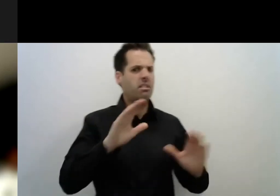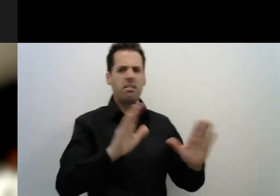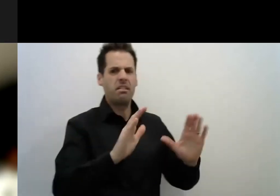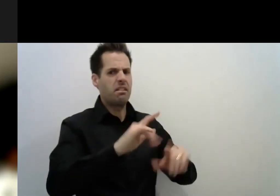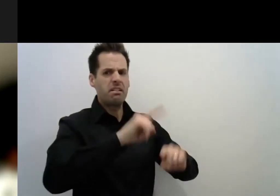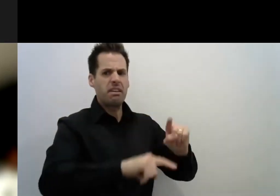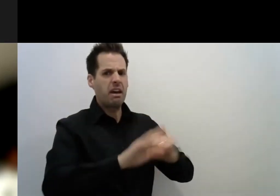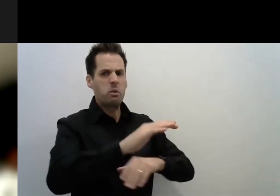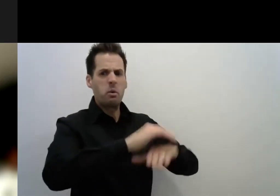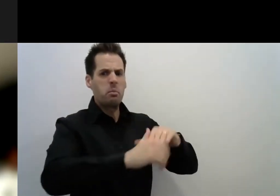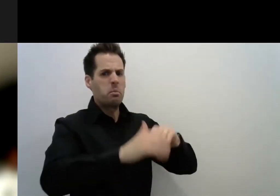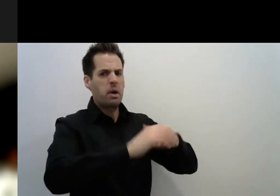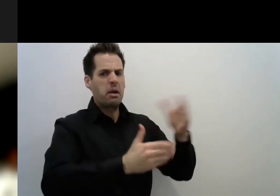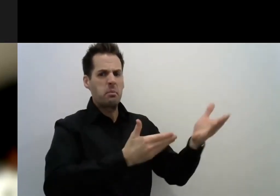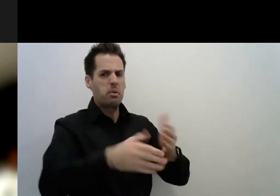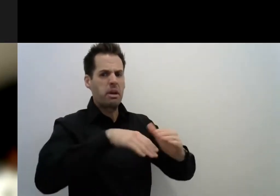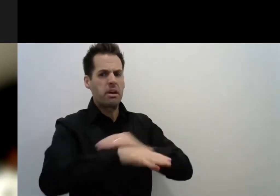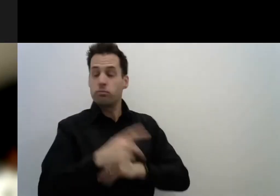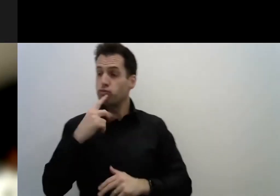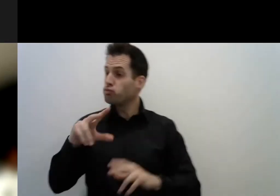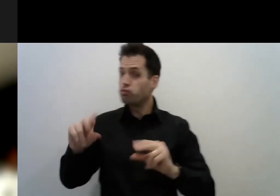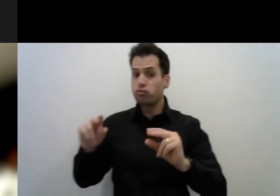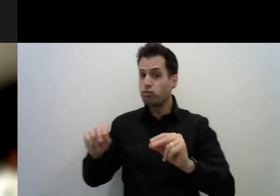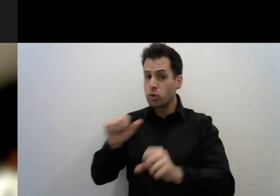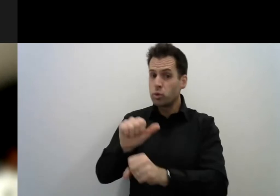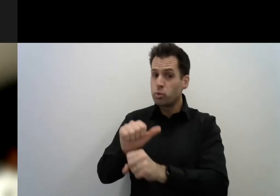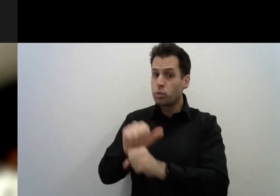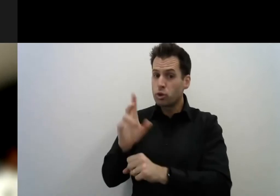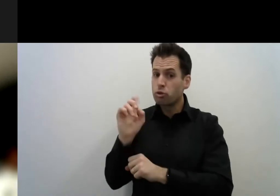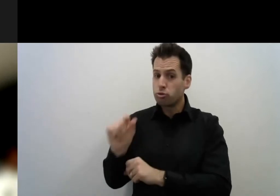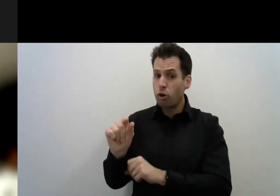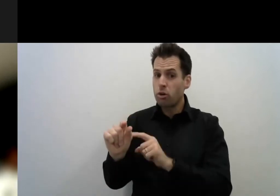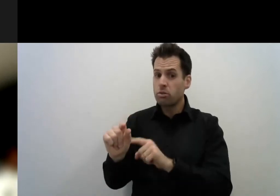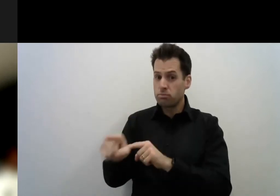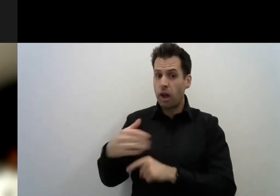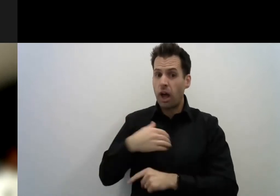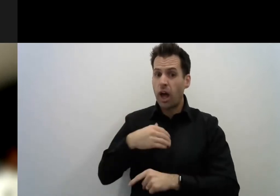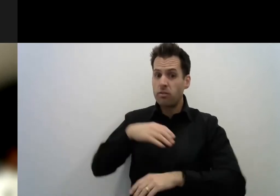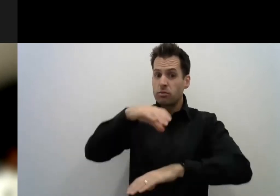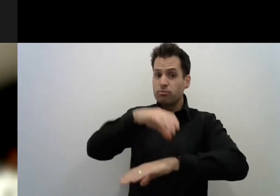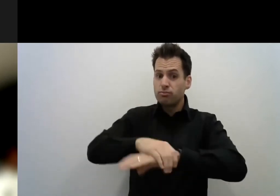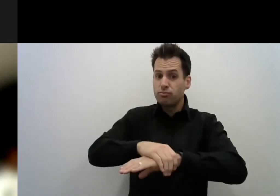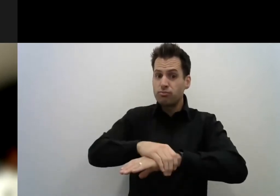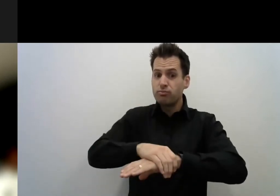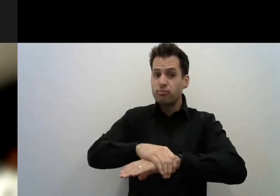it's not a pet it's a working dog and i pointed to her harness and at the time she had a sign on her